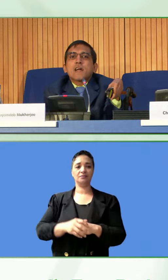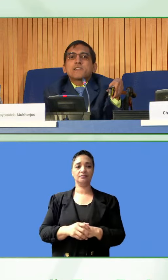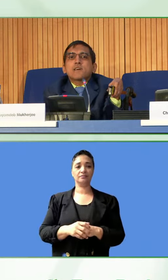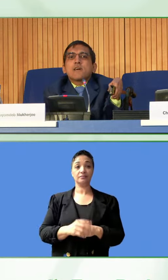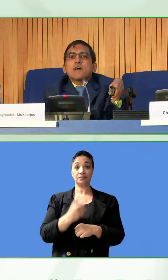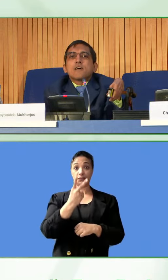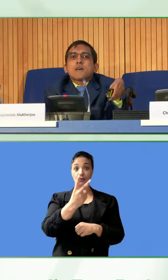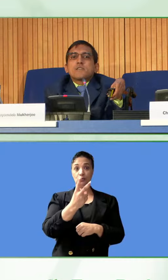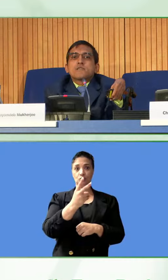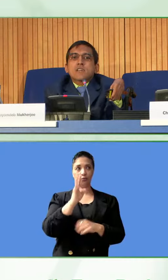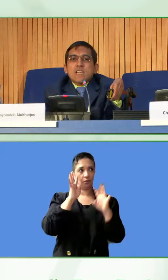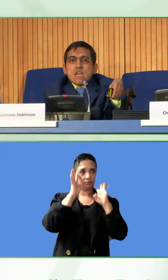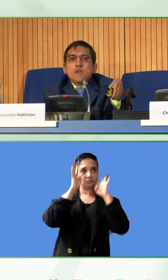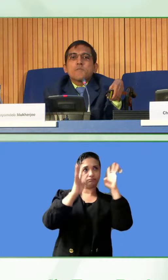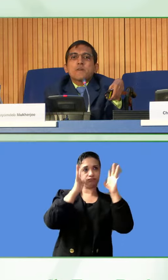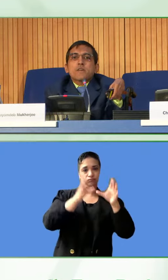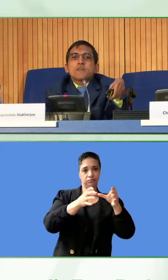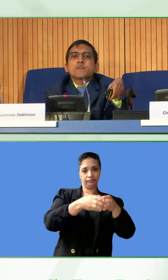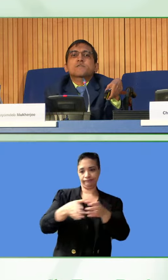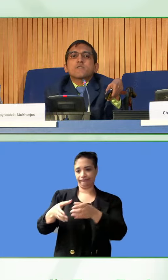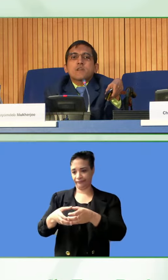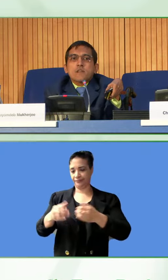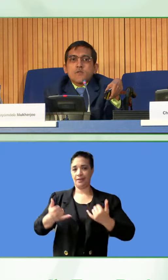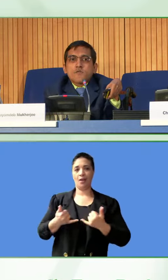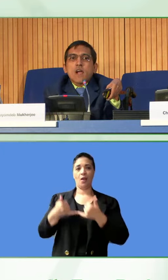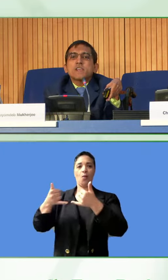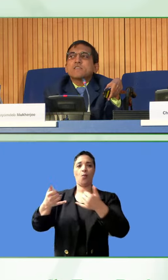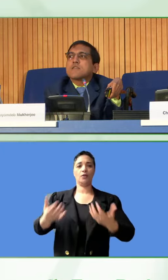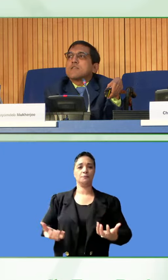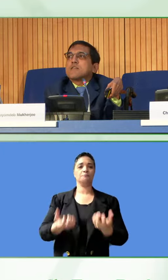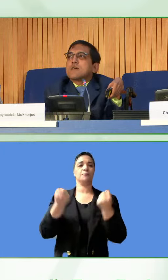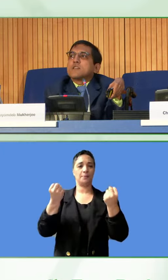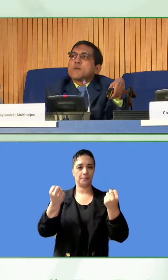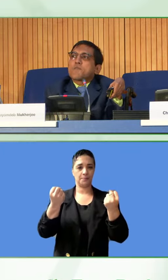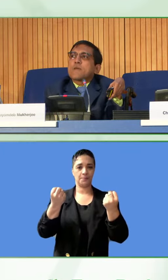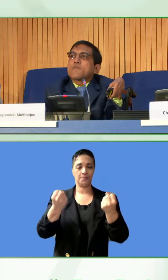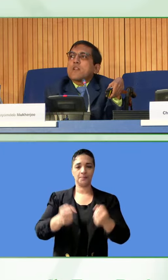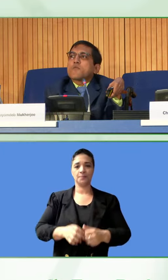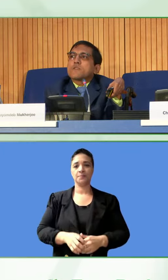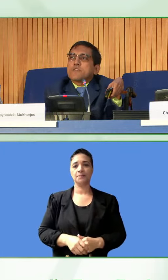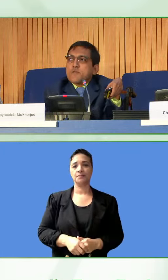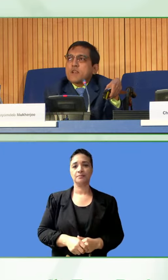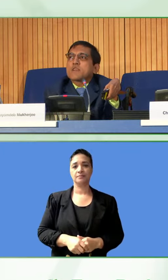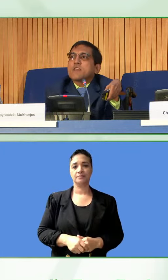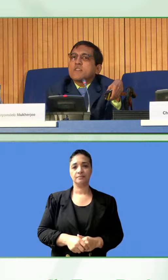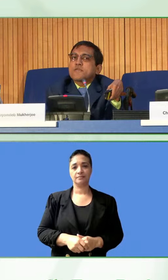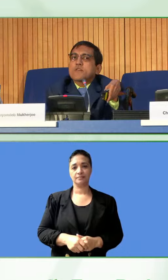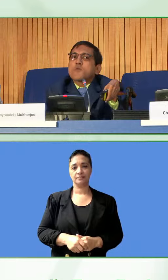And the aim is to unite the people with disabilities